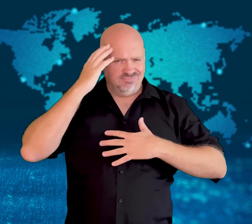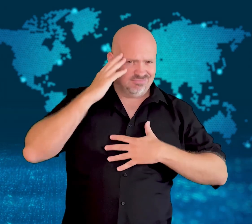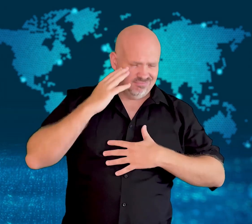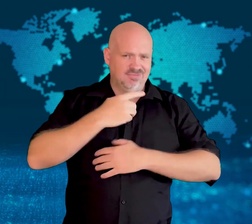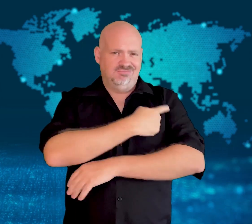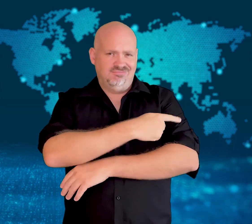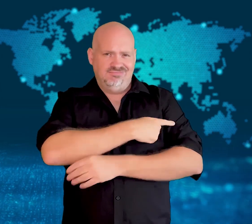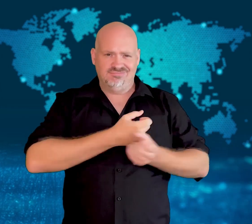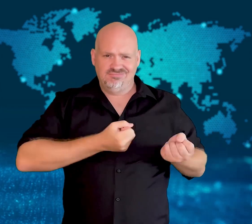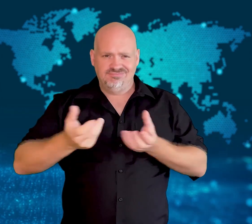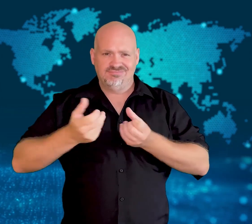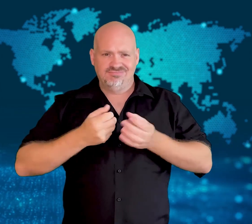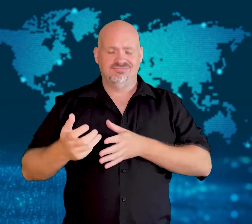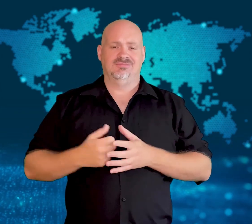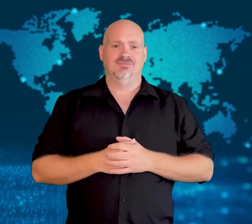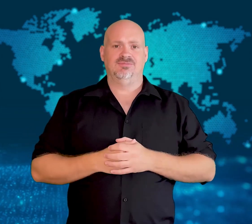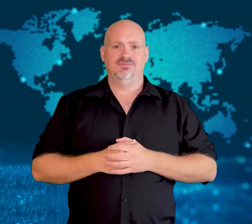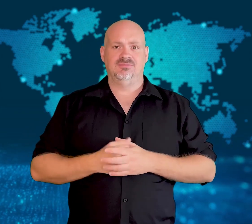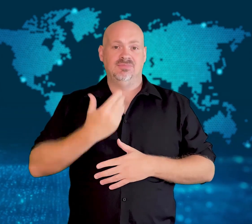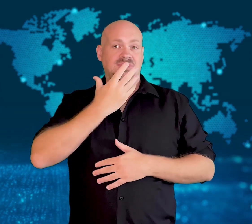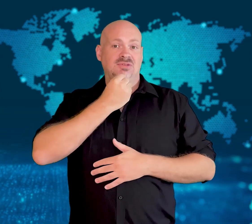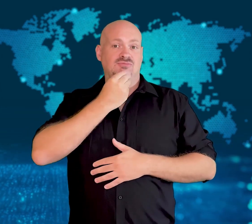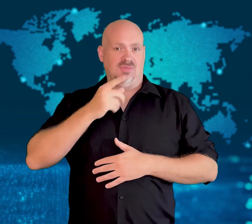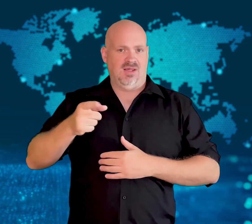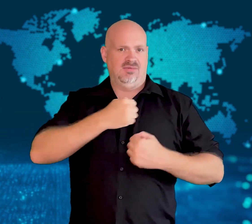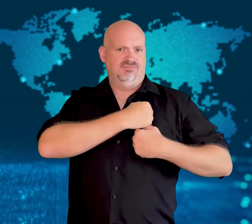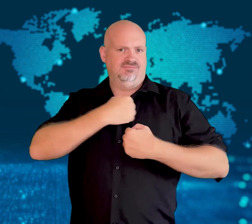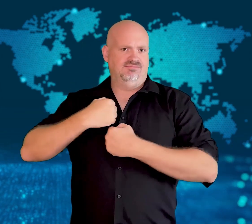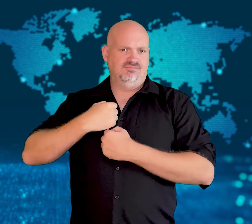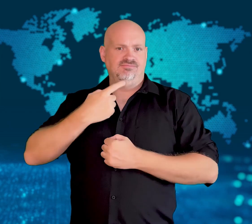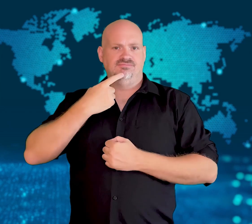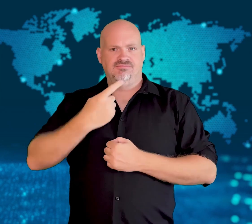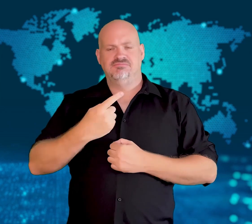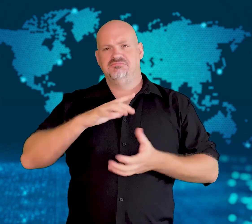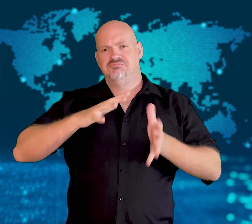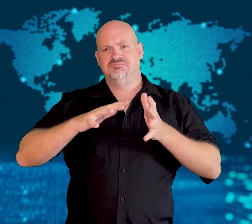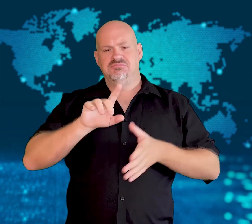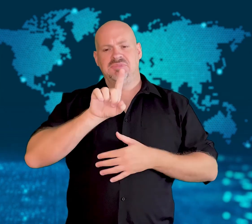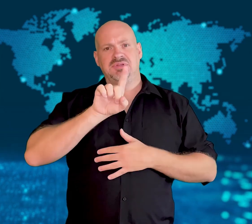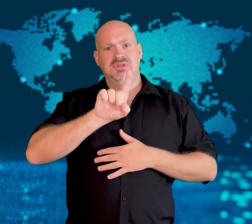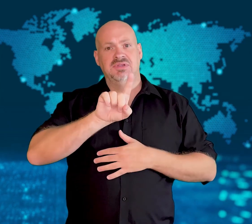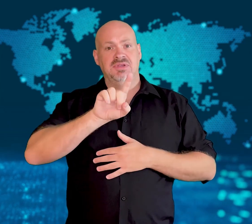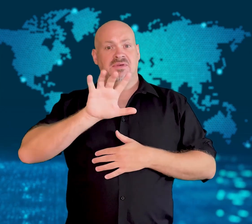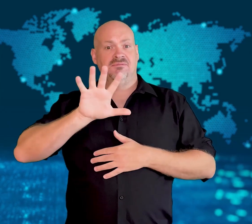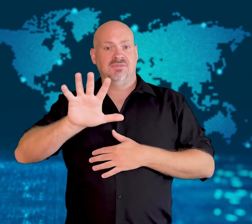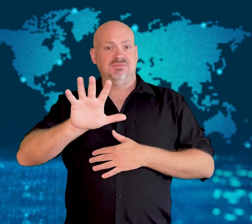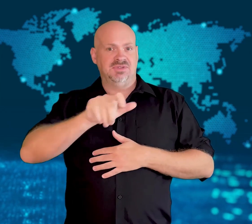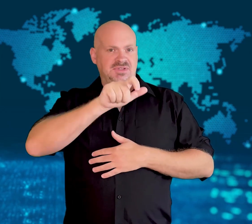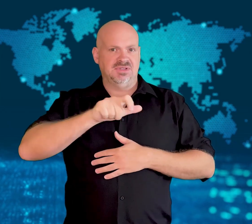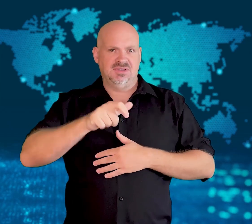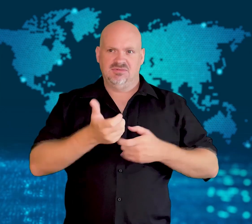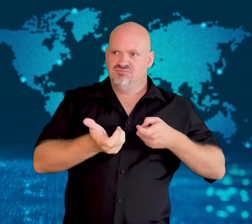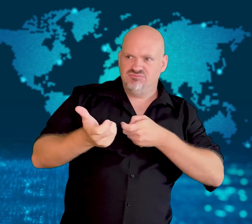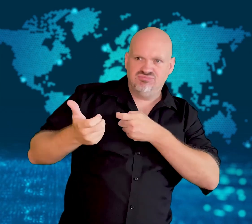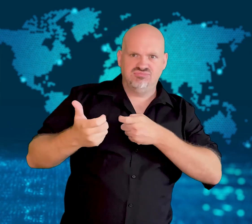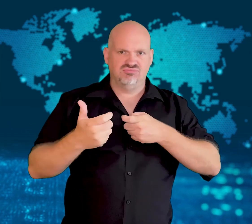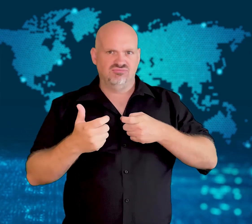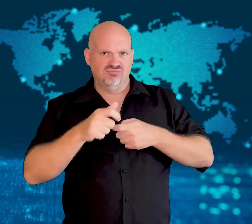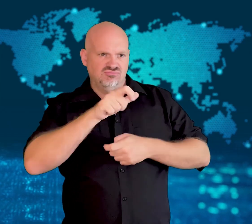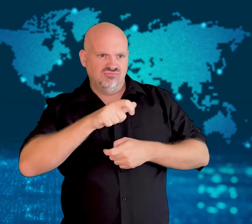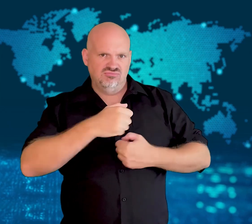The Israeli military claims that around 15 fighters were killed.